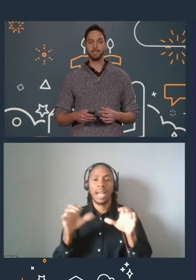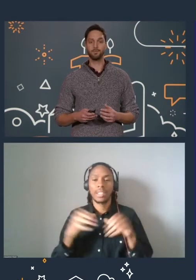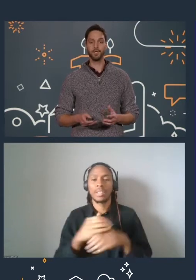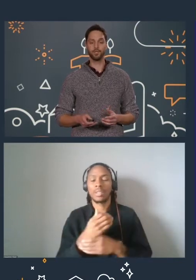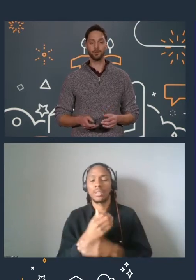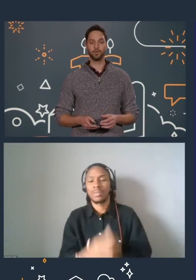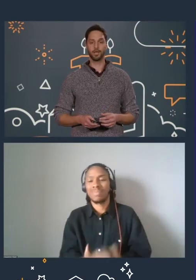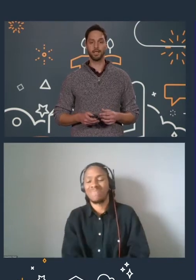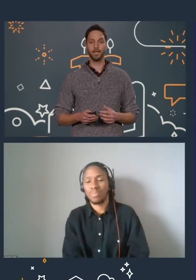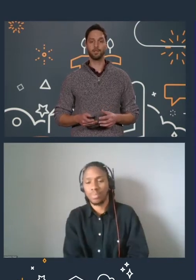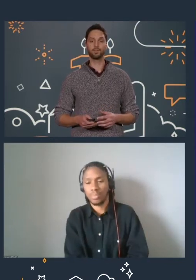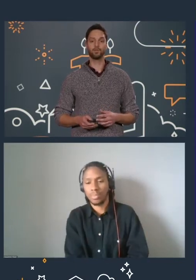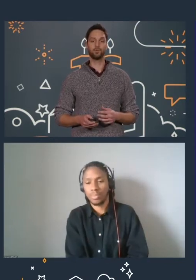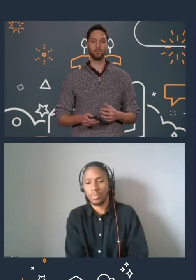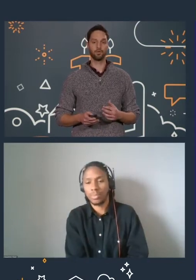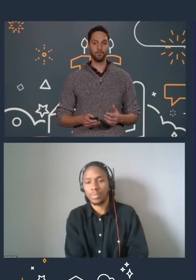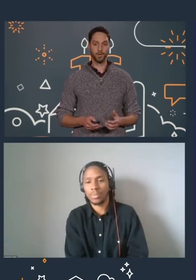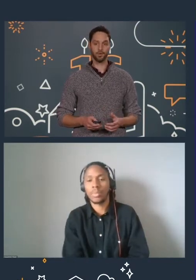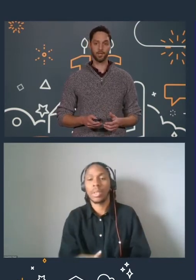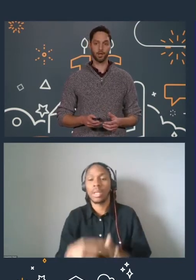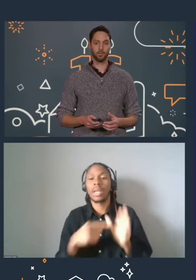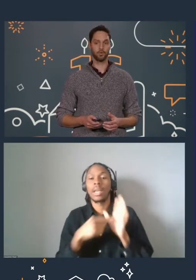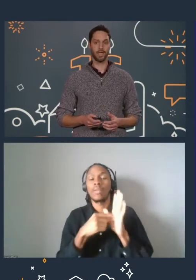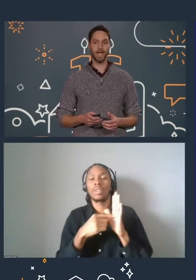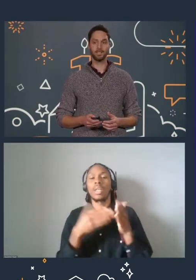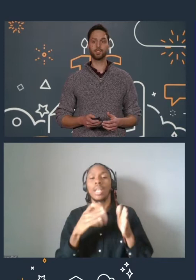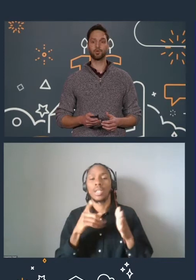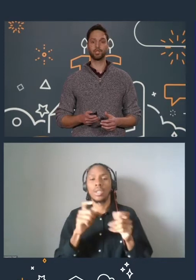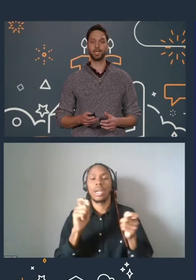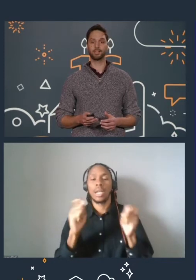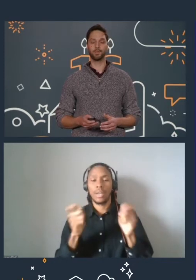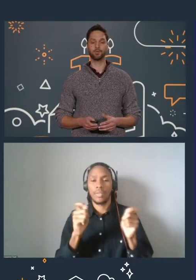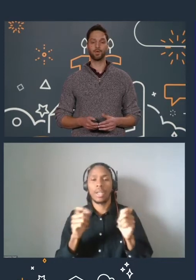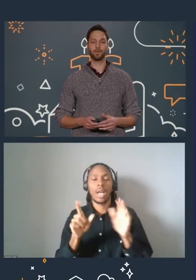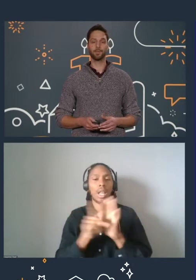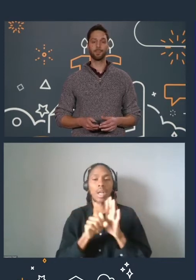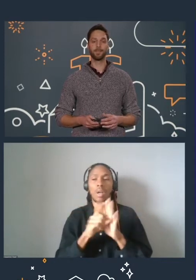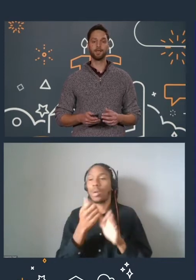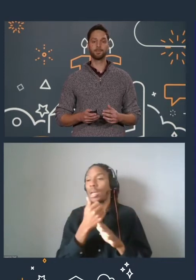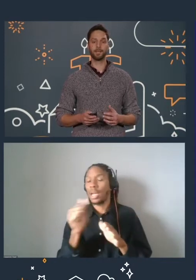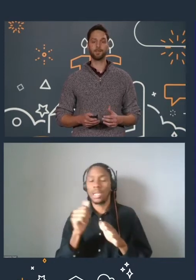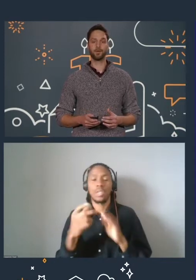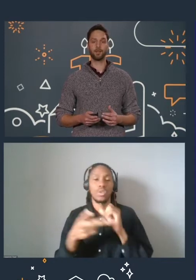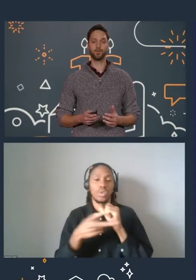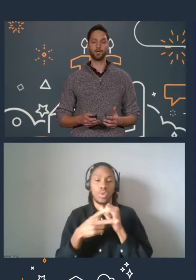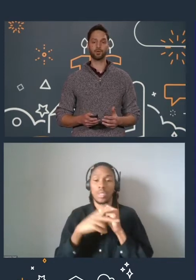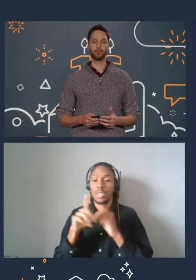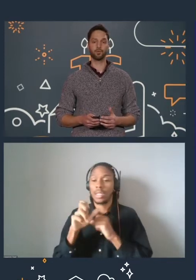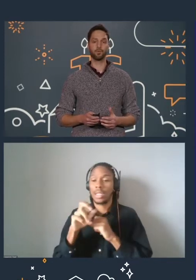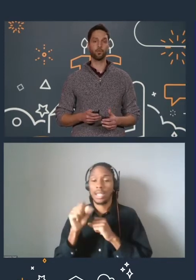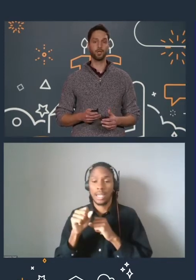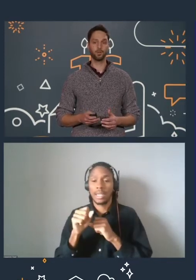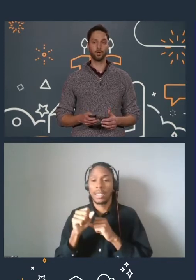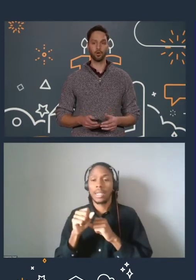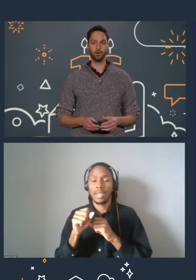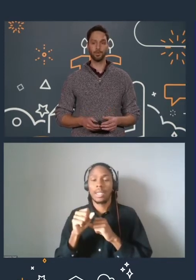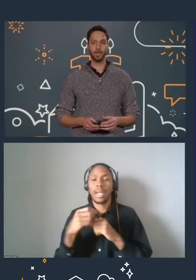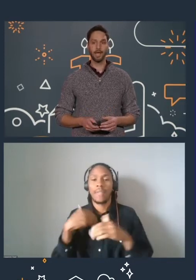This feature enables you to configure an alarm on any Storage Lens metric, specify a threshold for when to alarm